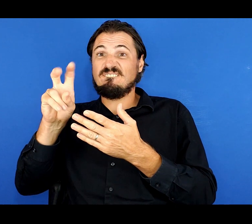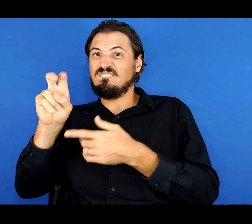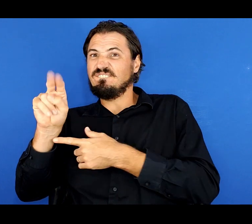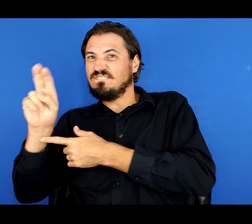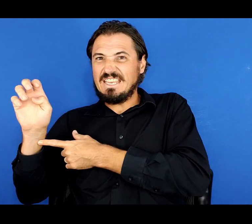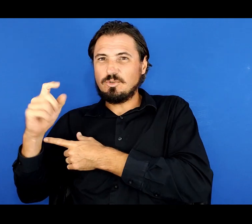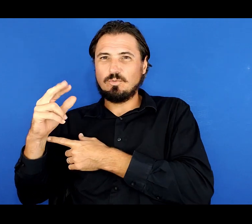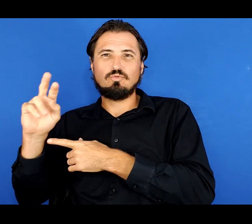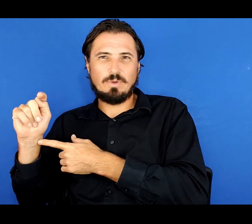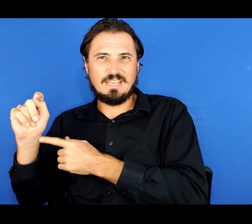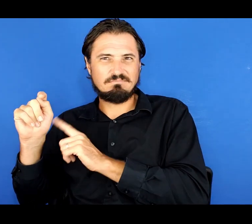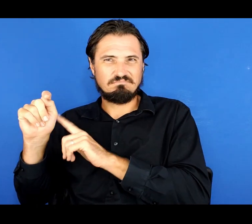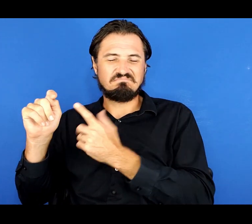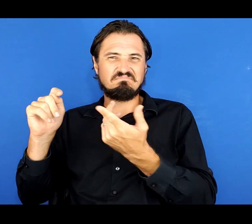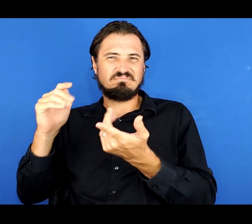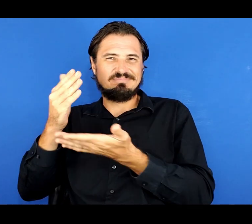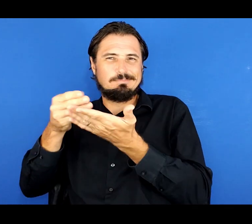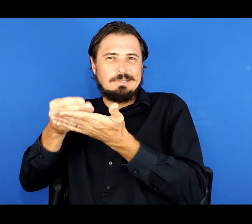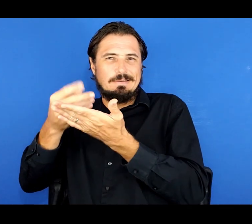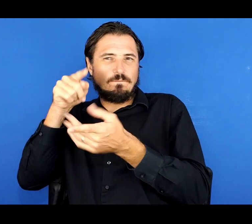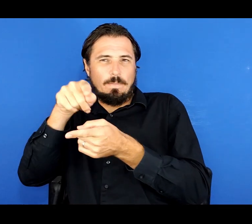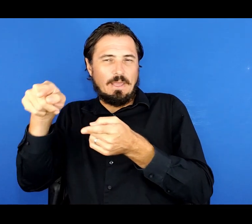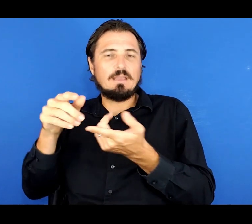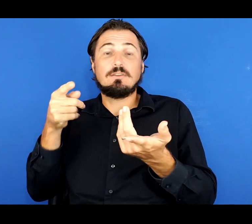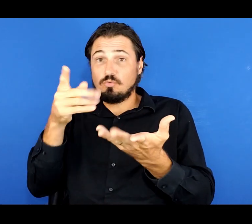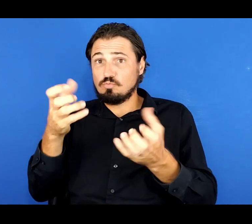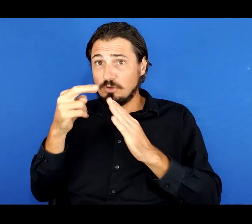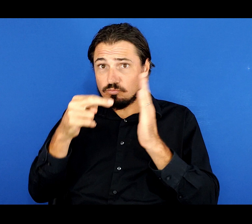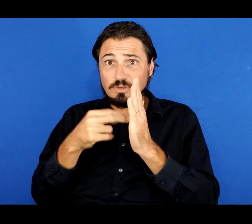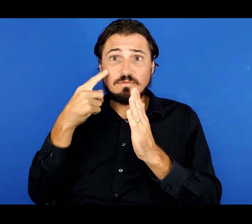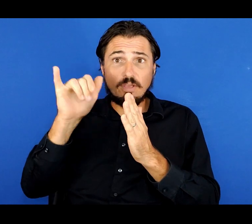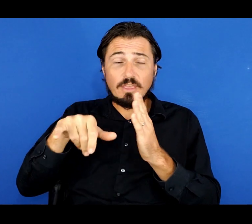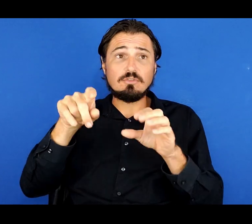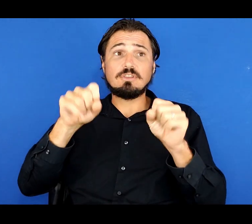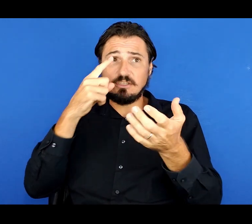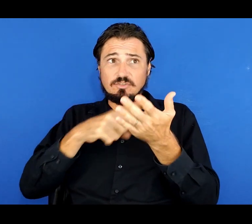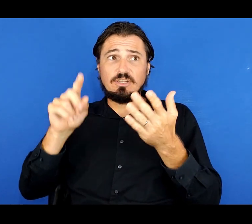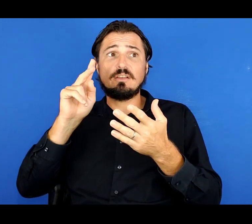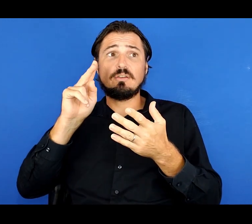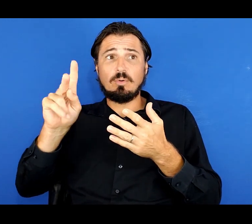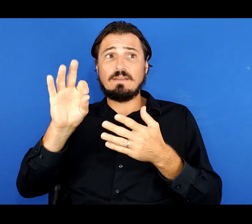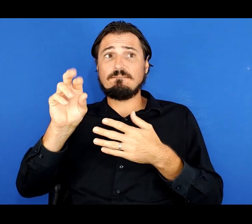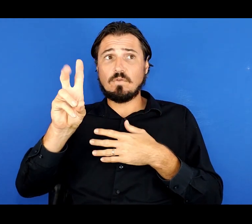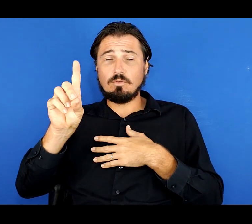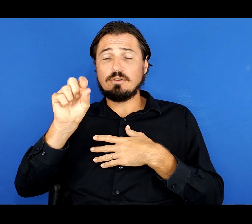For more information and to register for the webinar, visit Kauaiforward.com/webinar